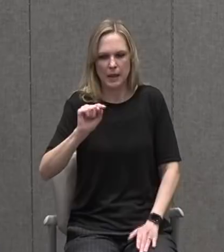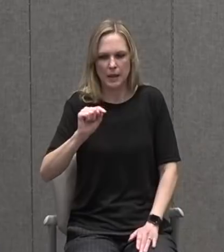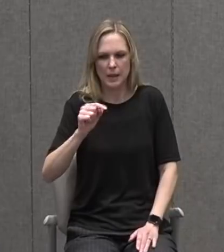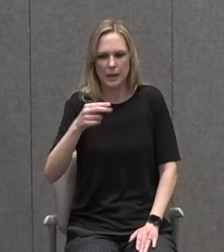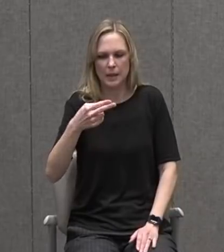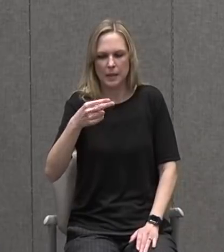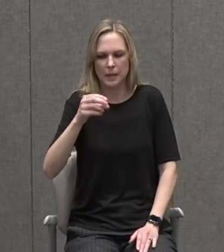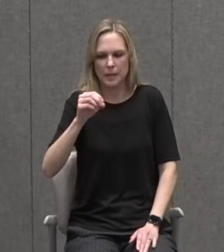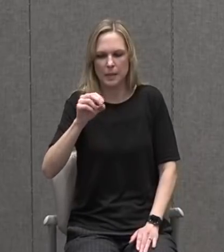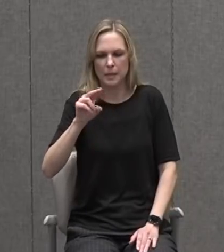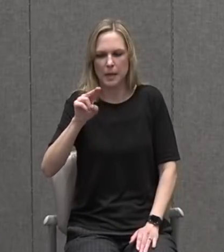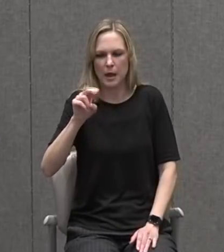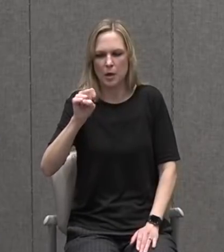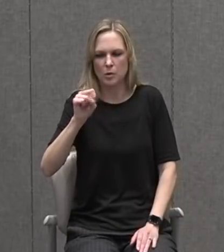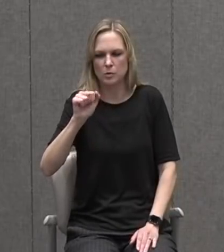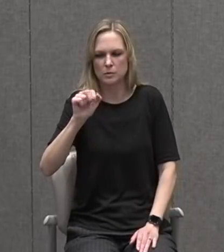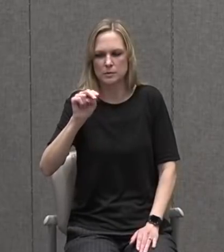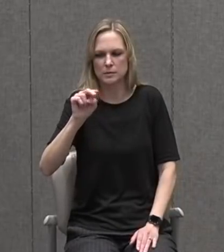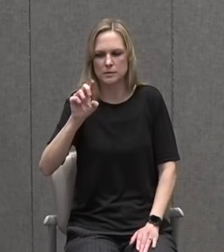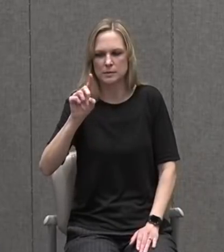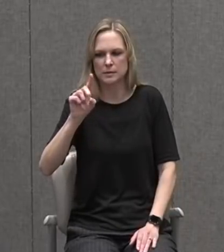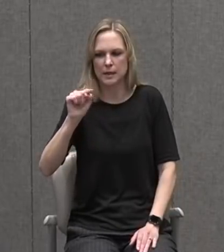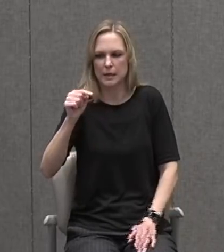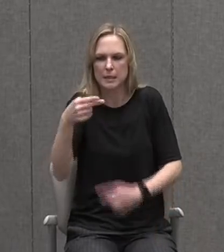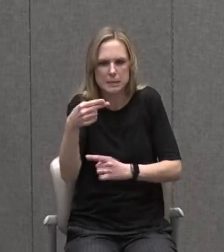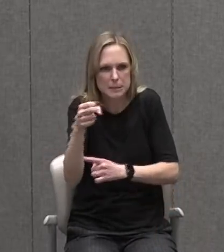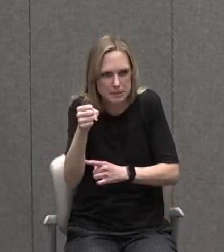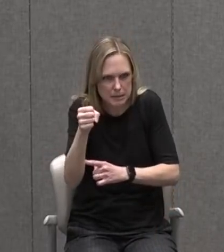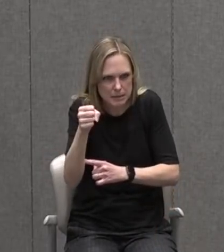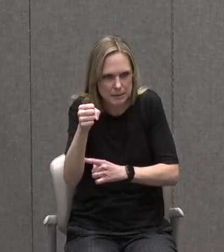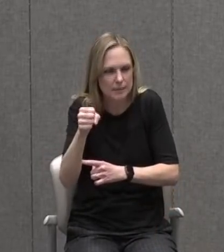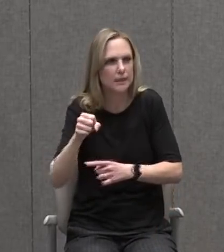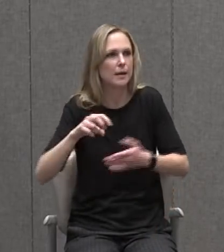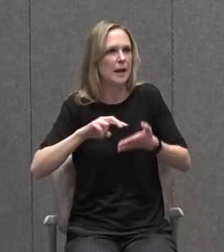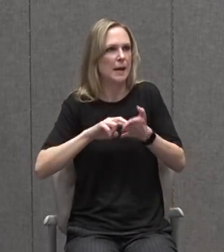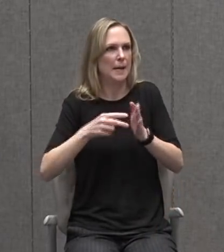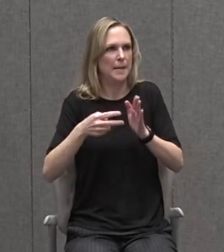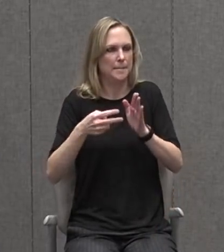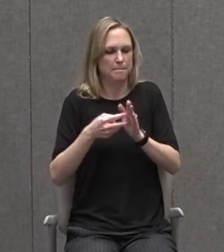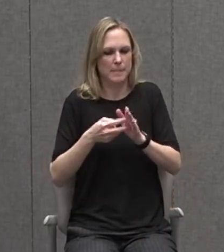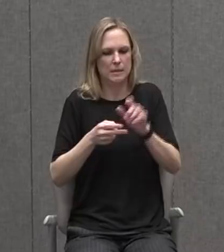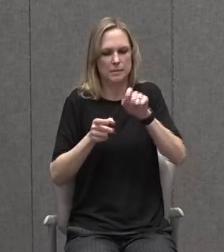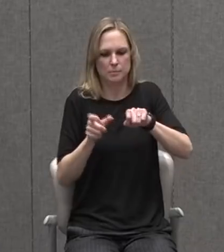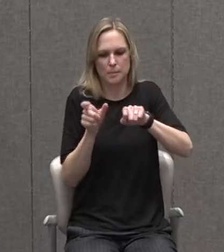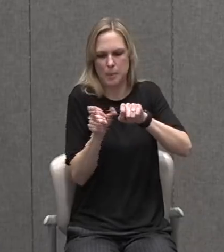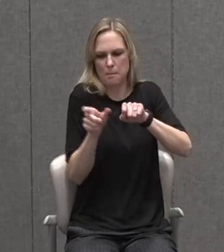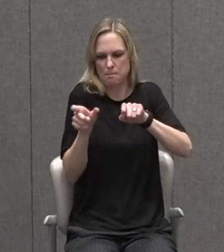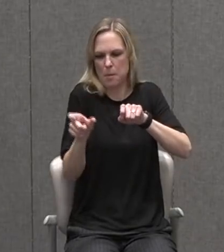you hear that t h at the end? That t h is what's telling us that it's, it's a number smaller than one,